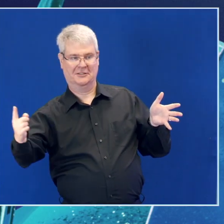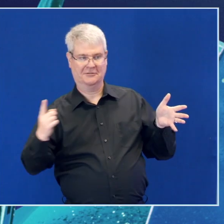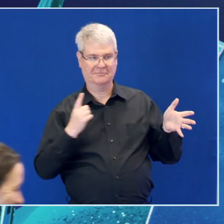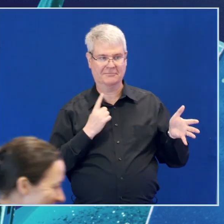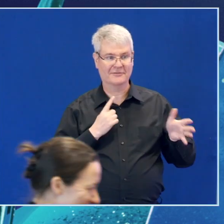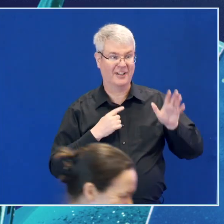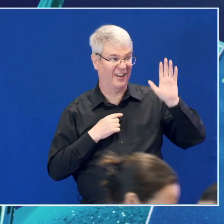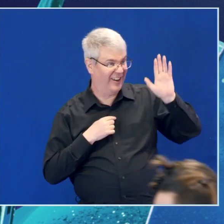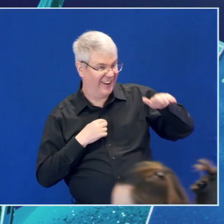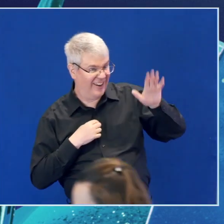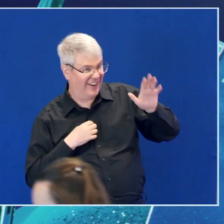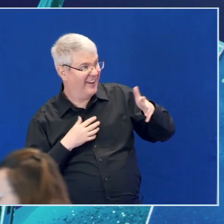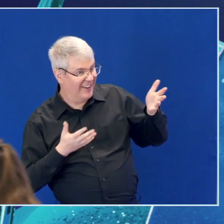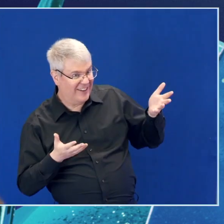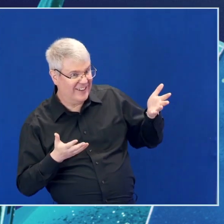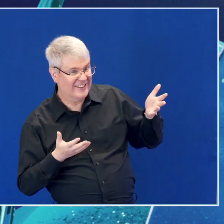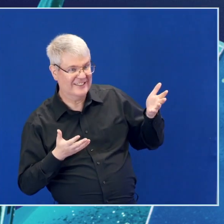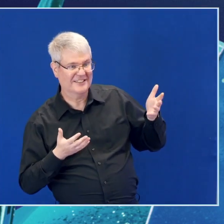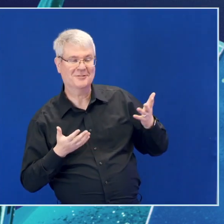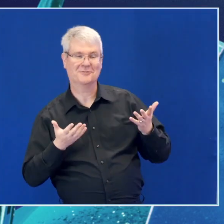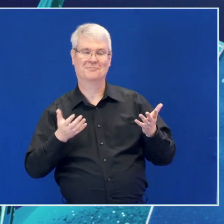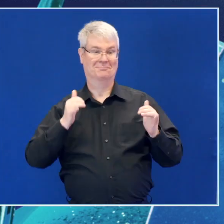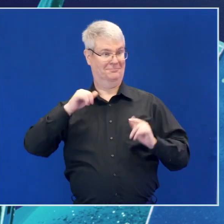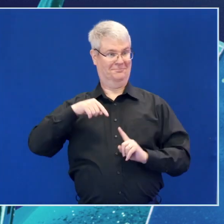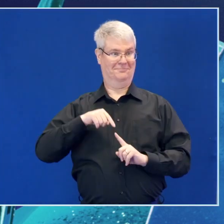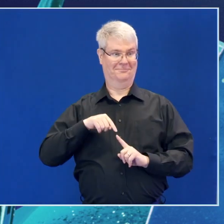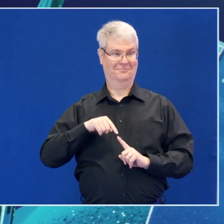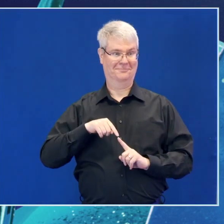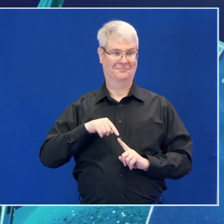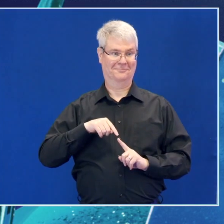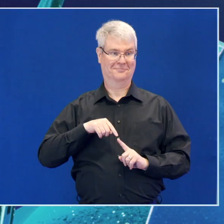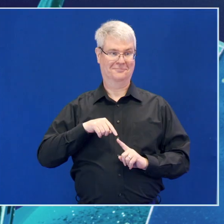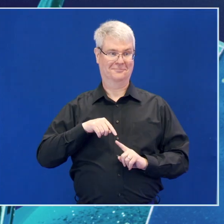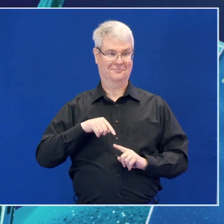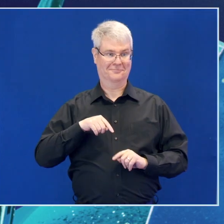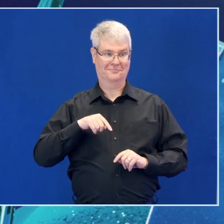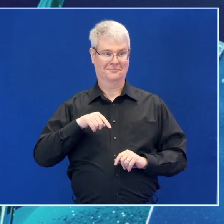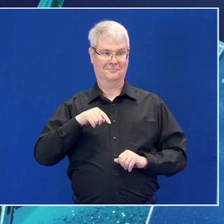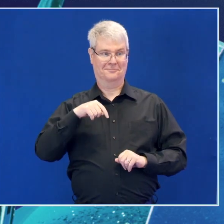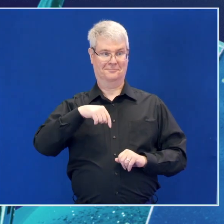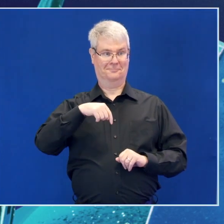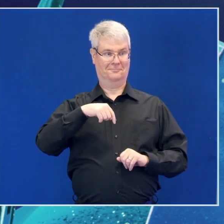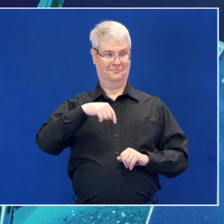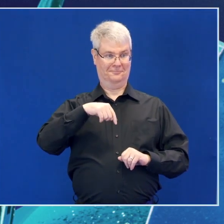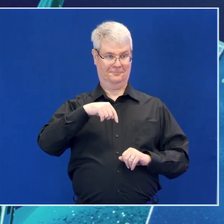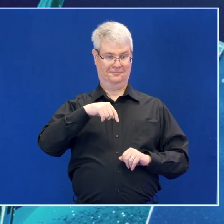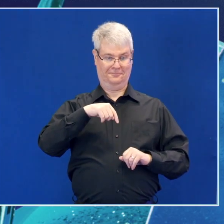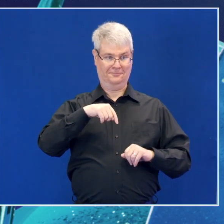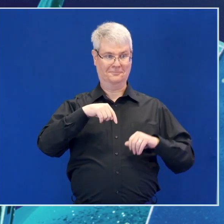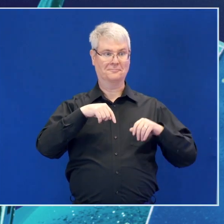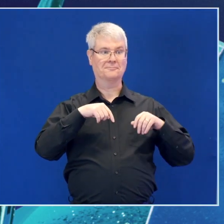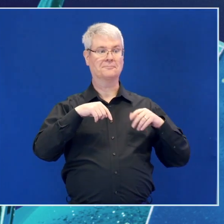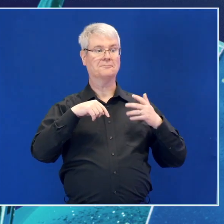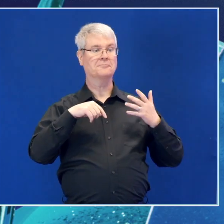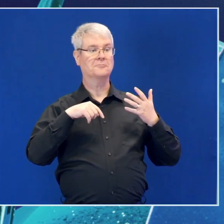And then once again, with that, it's not just about the neurodivergent community.